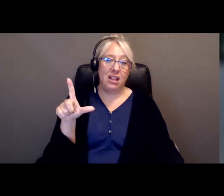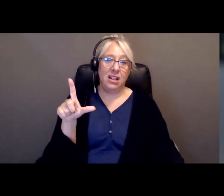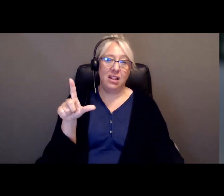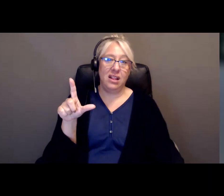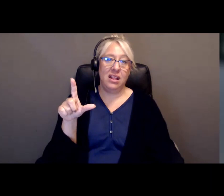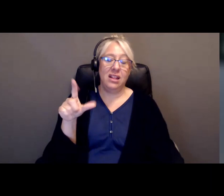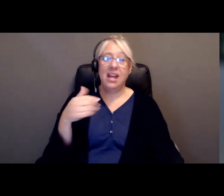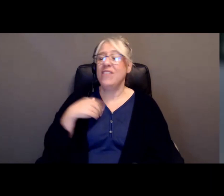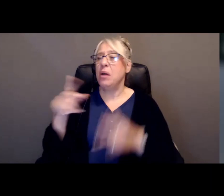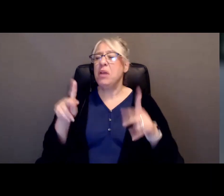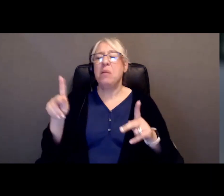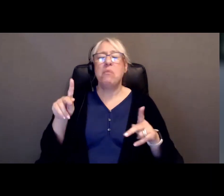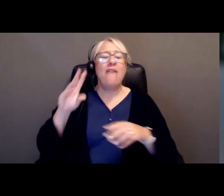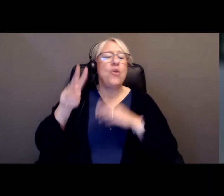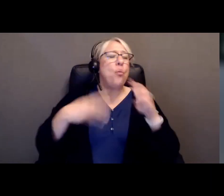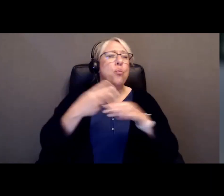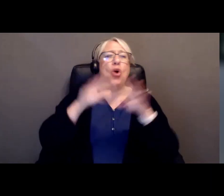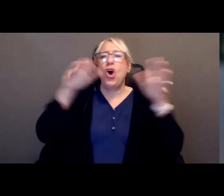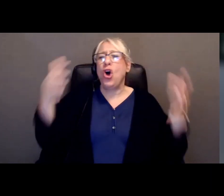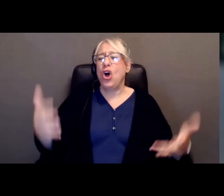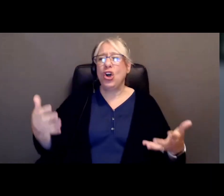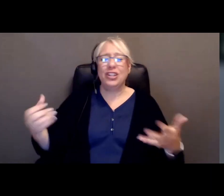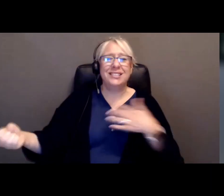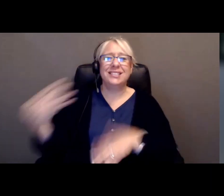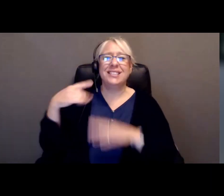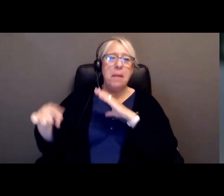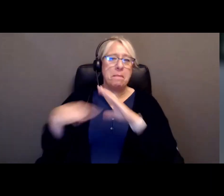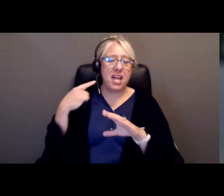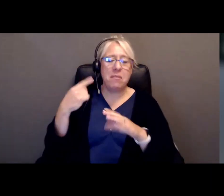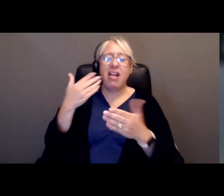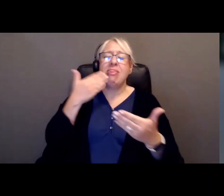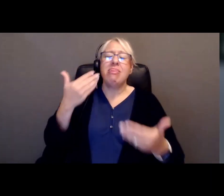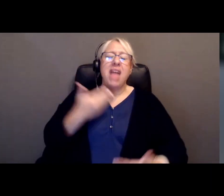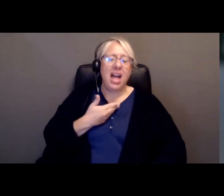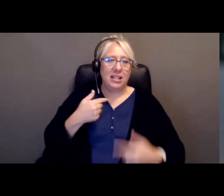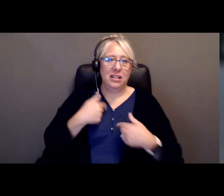all over the world send me emails thanking me about the information they've learned about elder